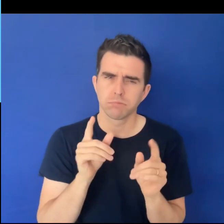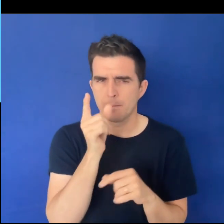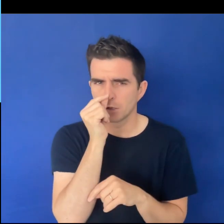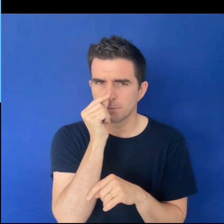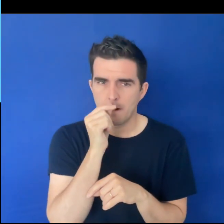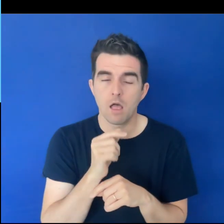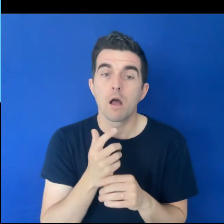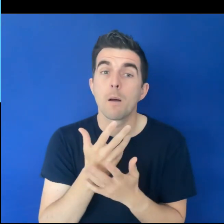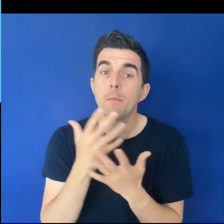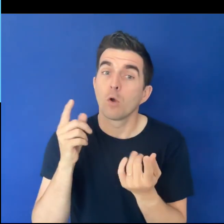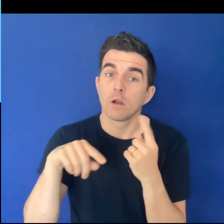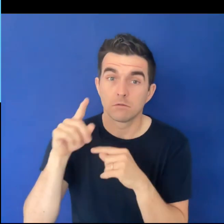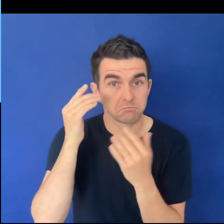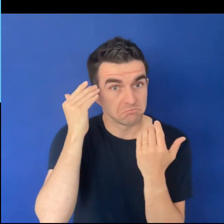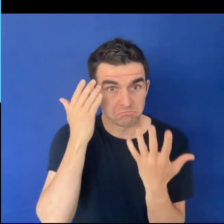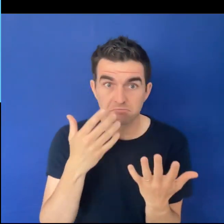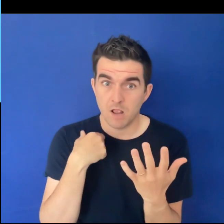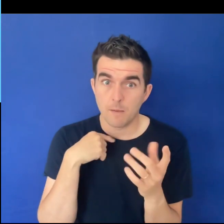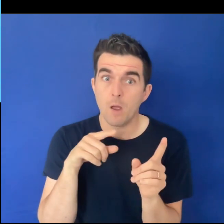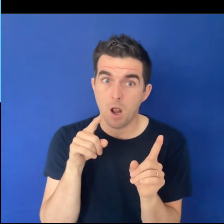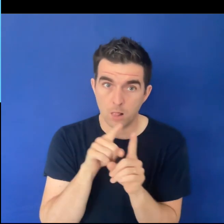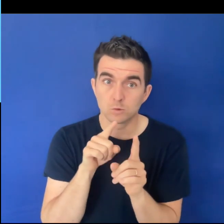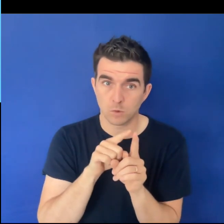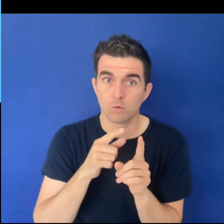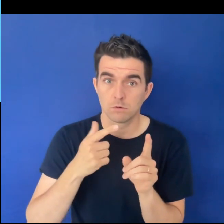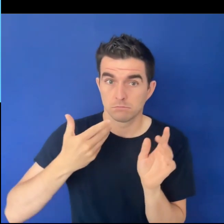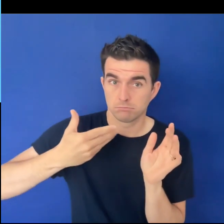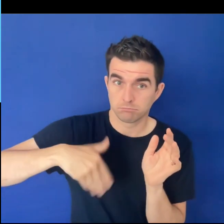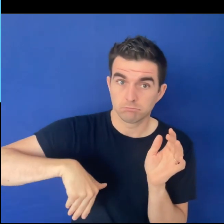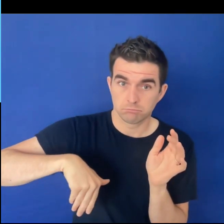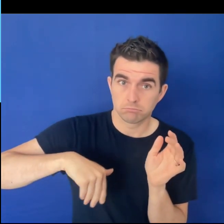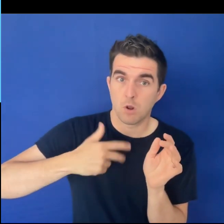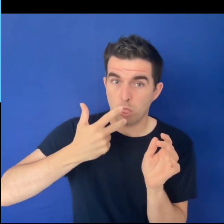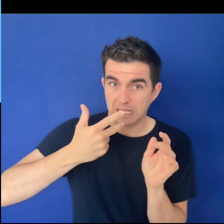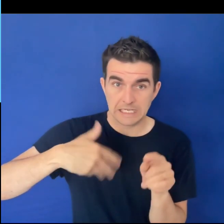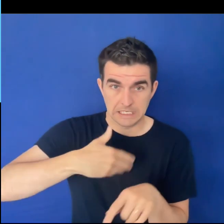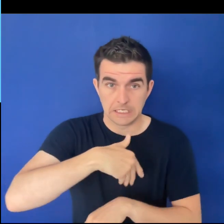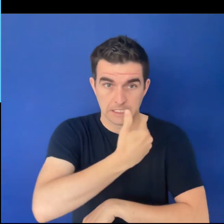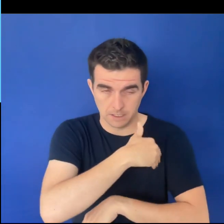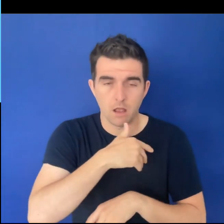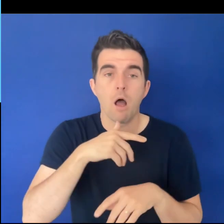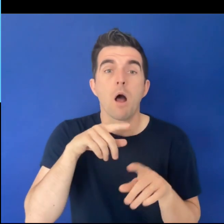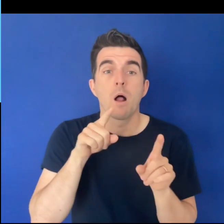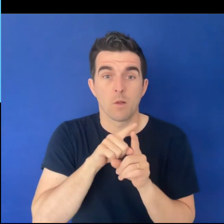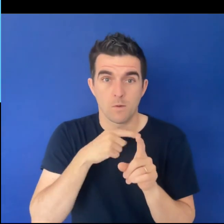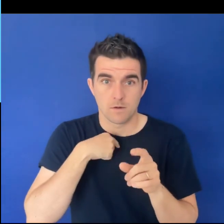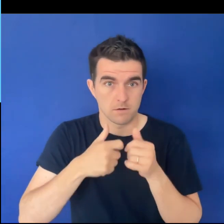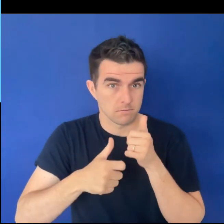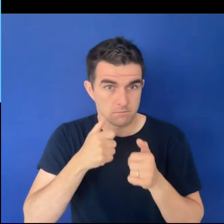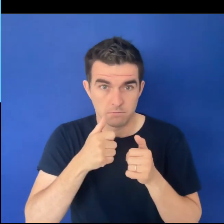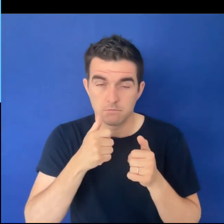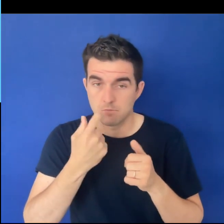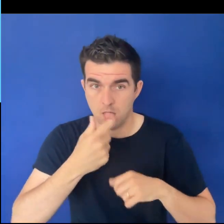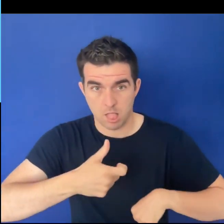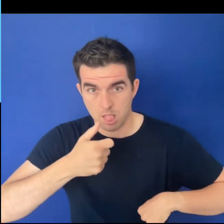What most people don't know is that I'm also a triple amputee and one of the few disabled solo game devs that are out there, so I take accessibility seriously.